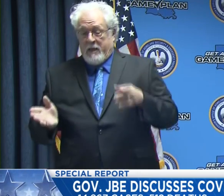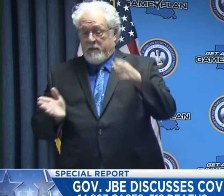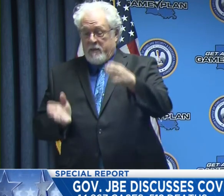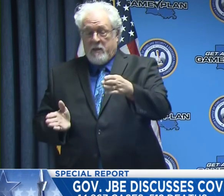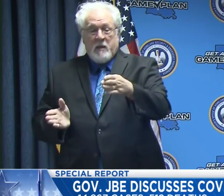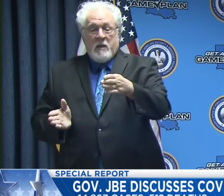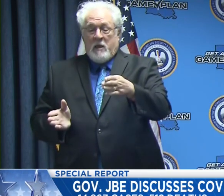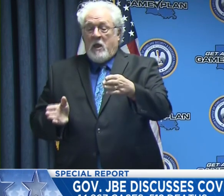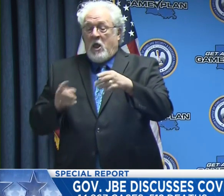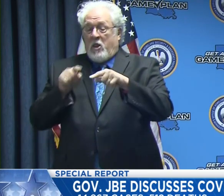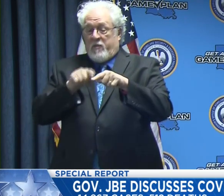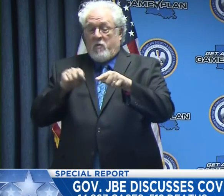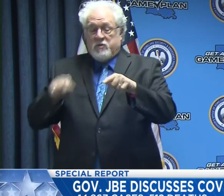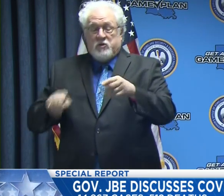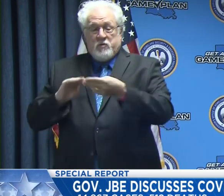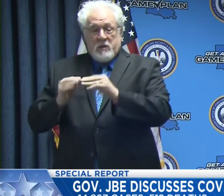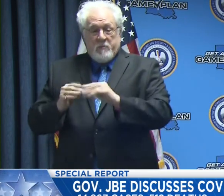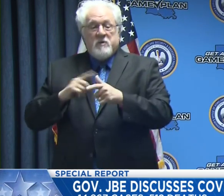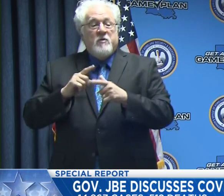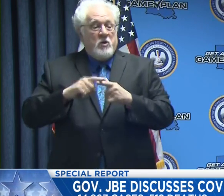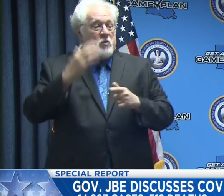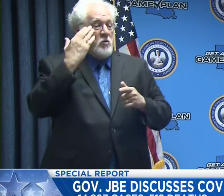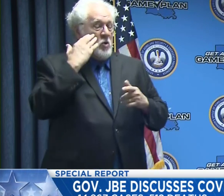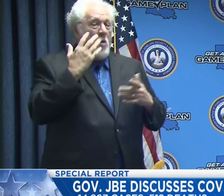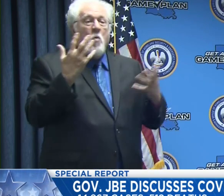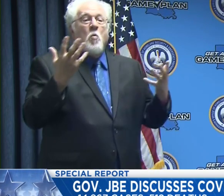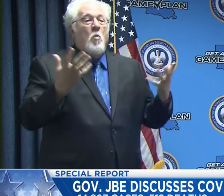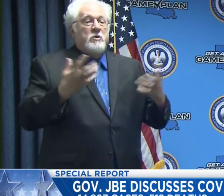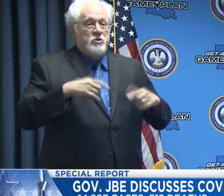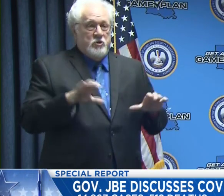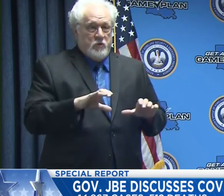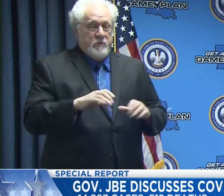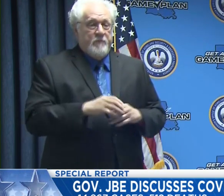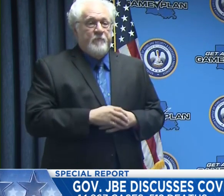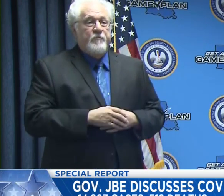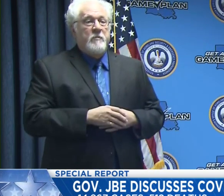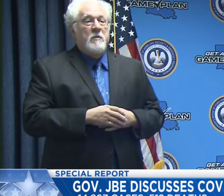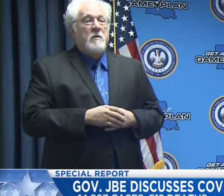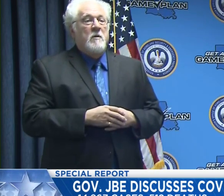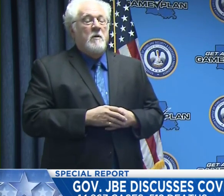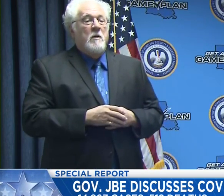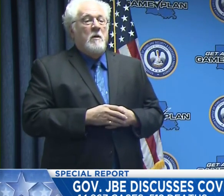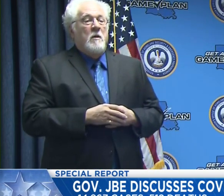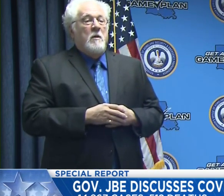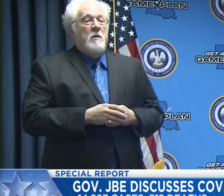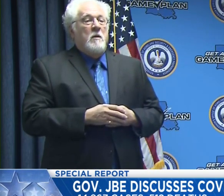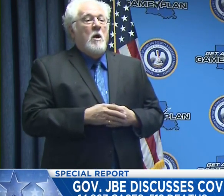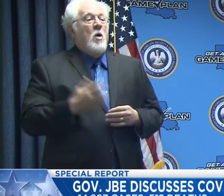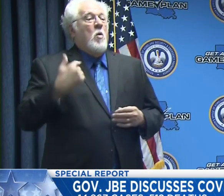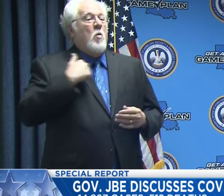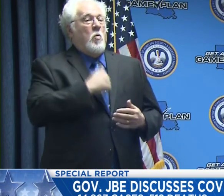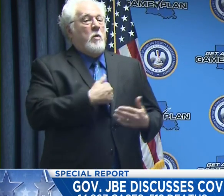PERSONAL OF THE TOTAL NUMBER OF COVID POSITIVE INDIVIDUALS WHO WILL DIE, AND SO IF YOU HAVE THOSE NUMBERS, THEN YOU HAVE A